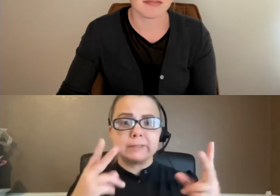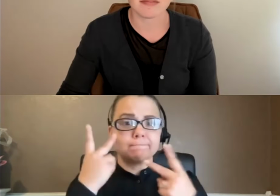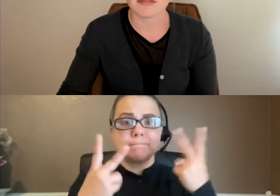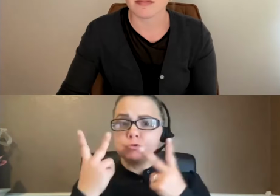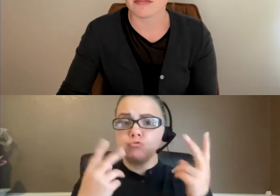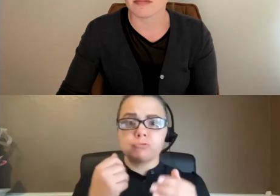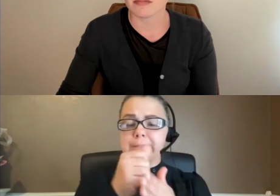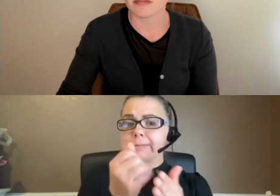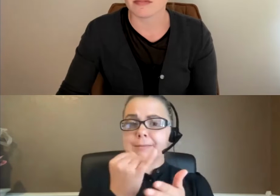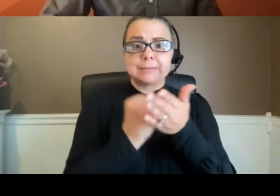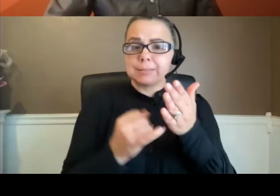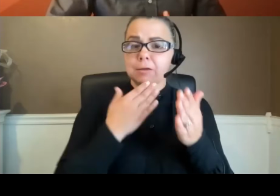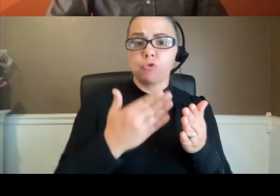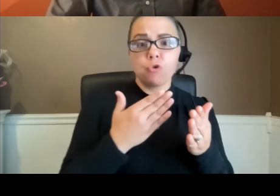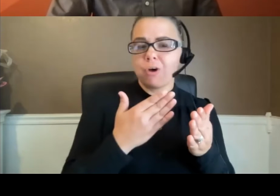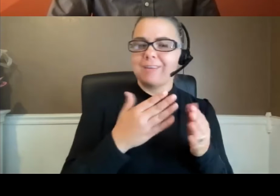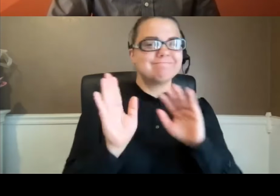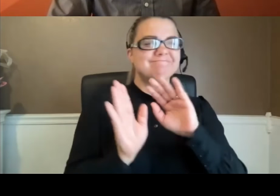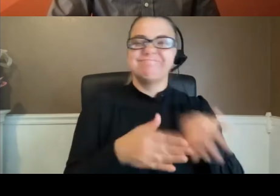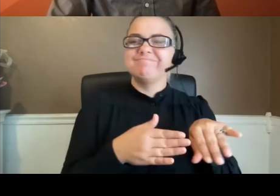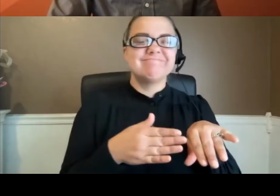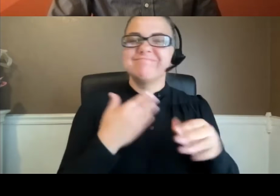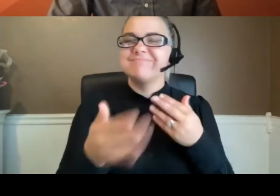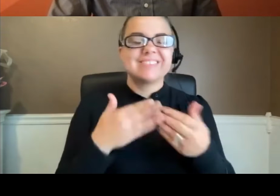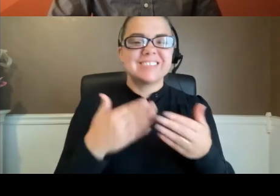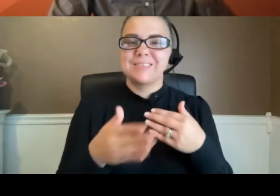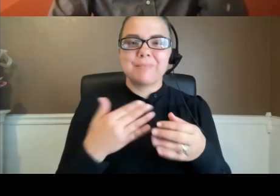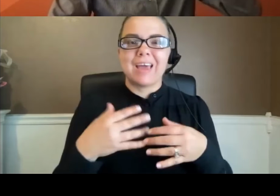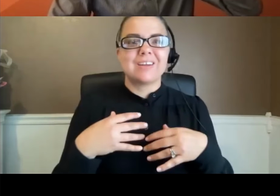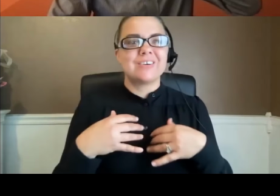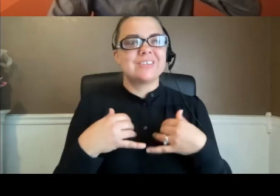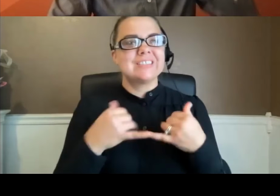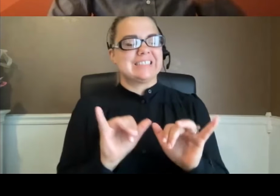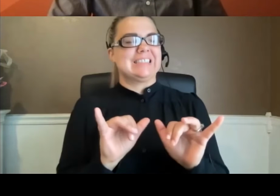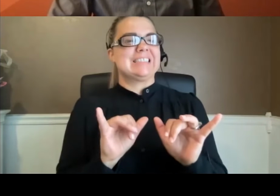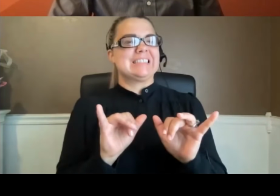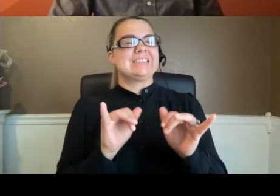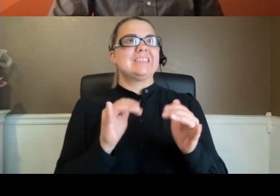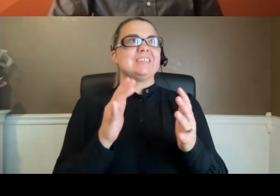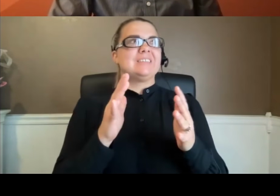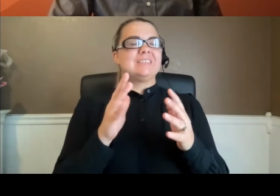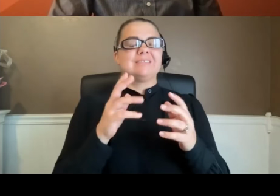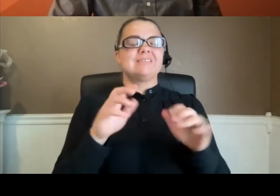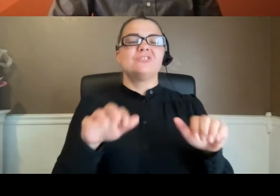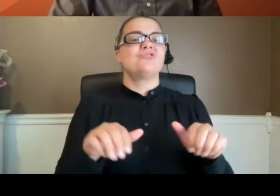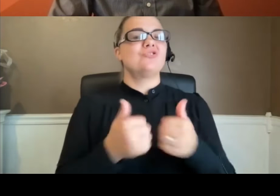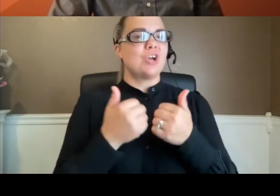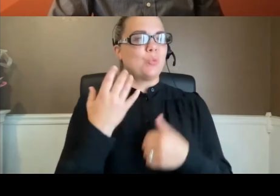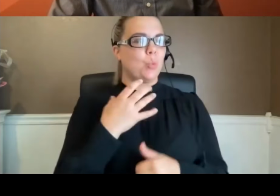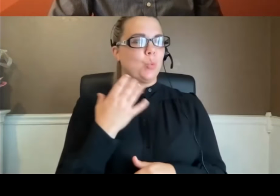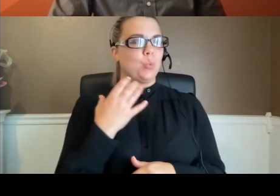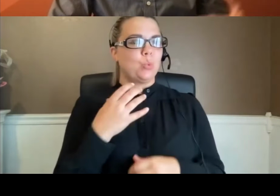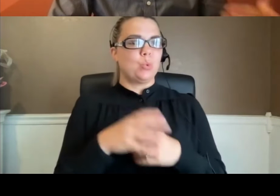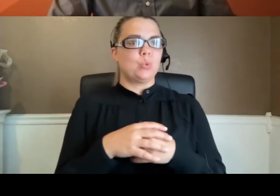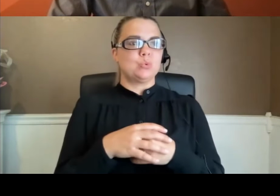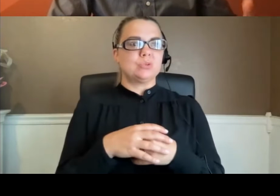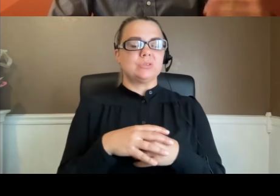is often not the case, it's still very difficult for folks to perceive these. Sonification